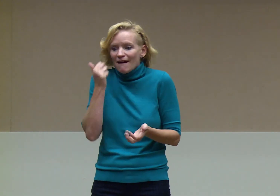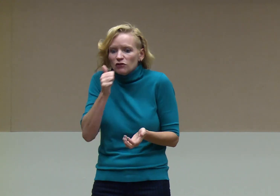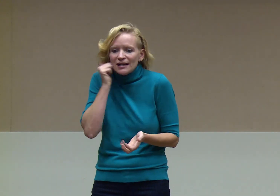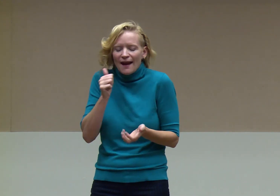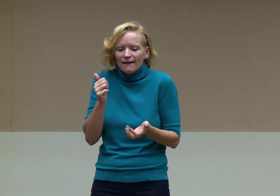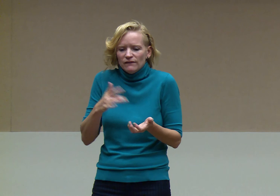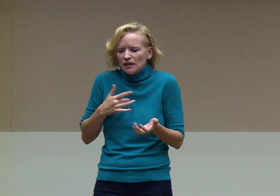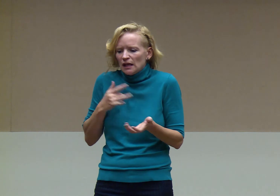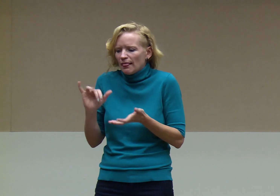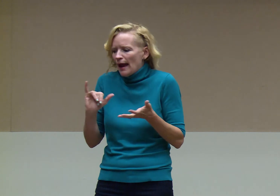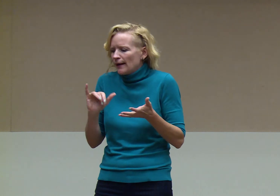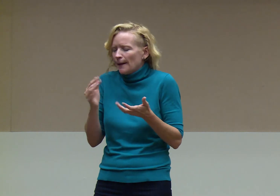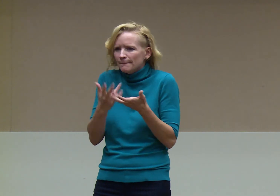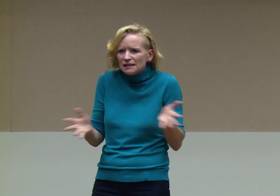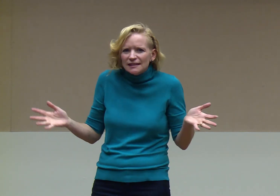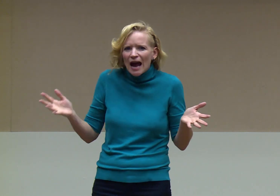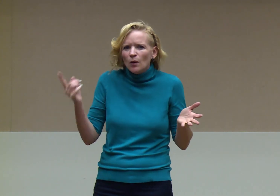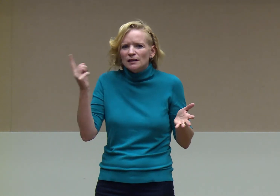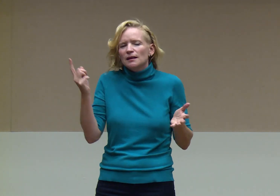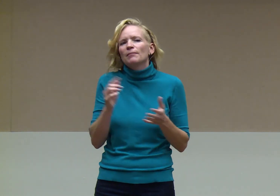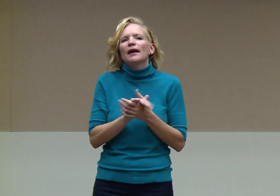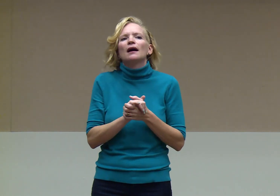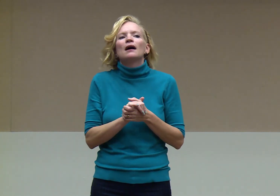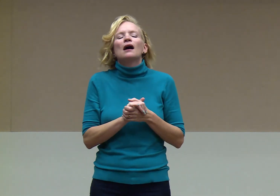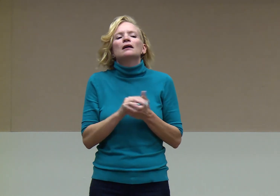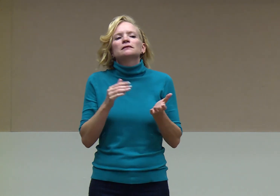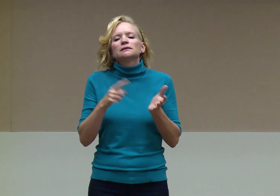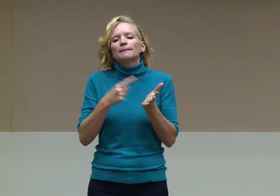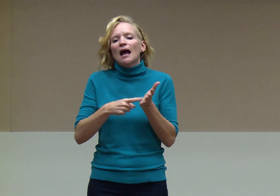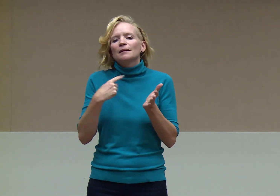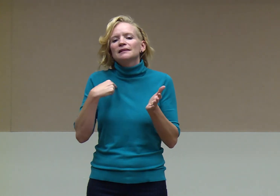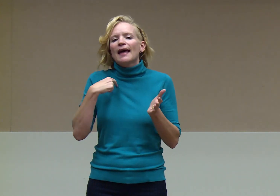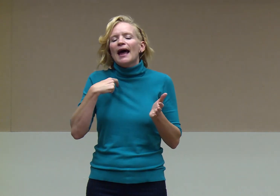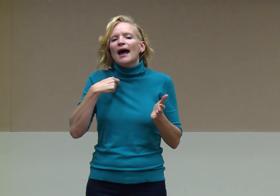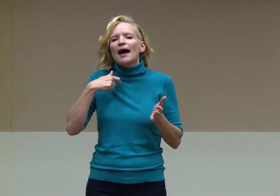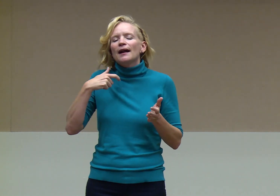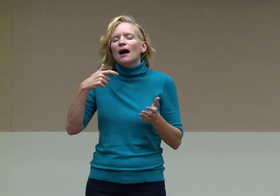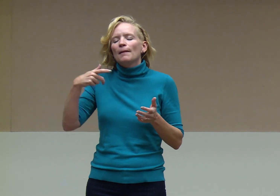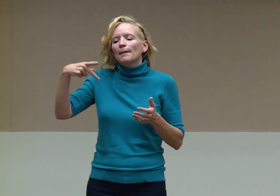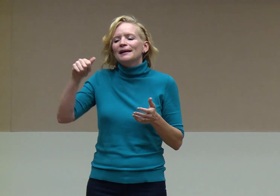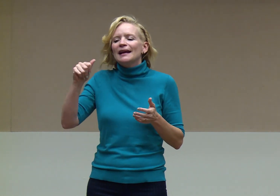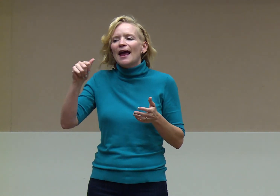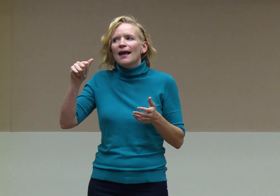I mean, every day, I just kind of felt like I was missing out on something, or sometimes I had--